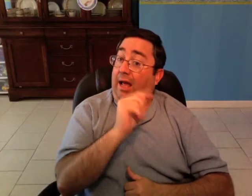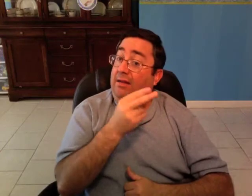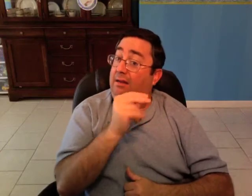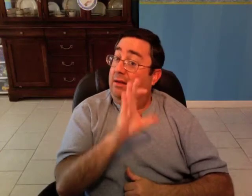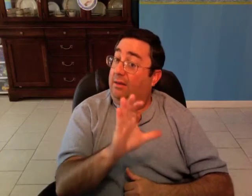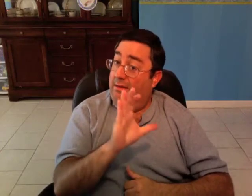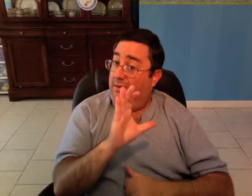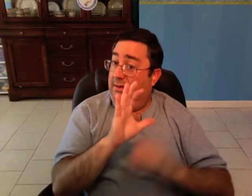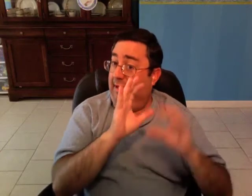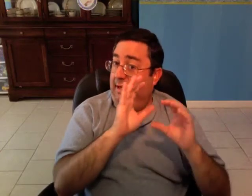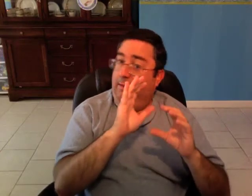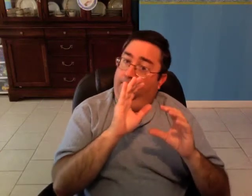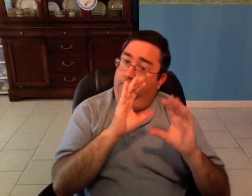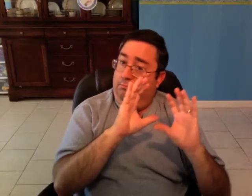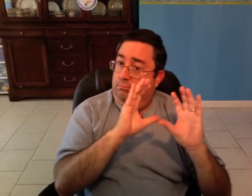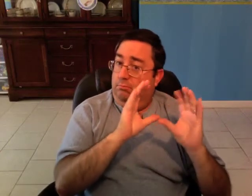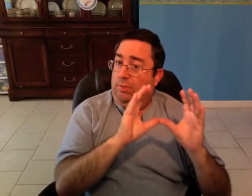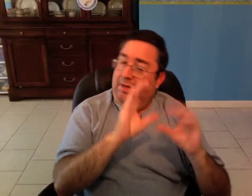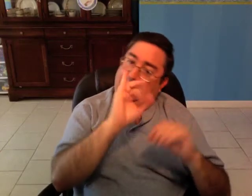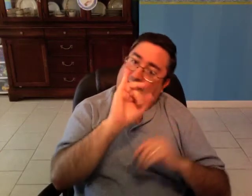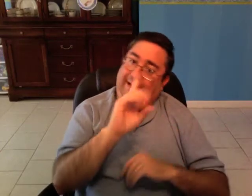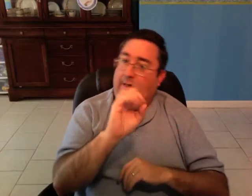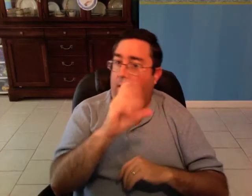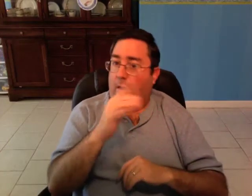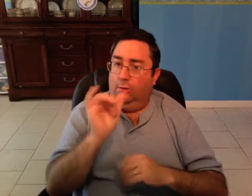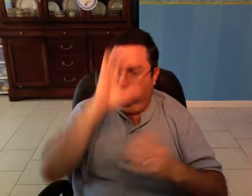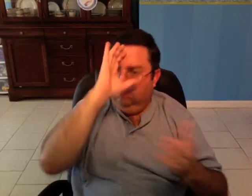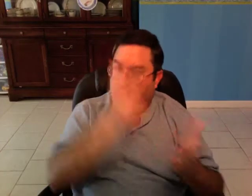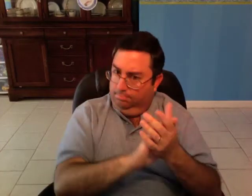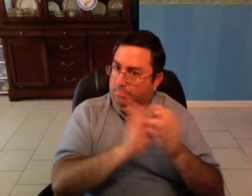In comparison, Ethnic ideology